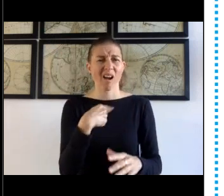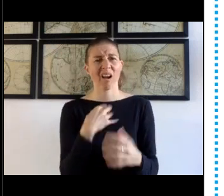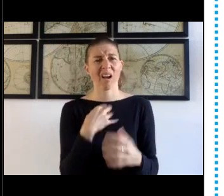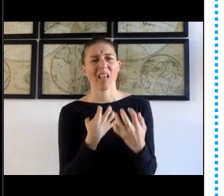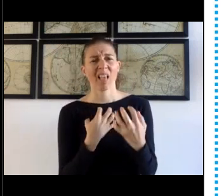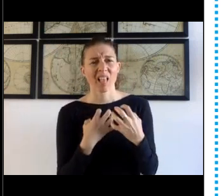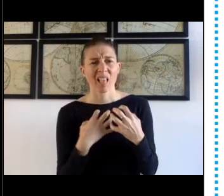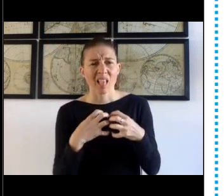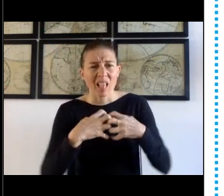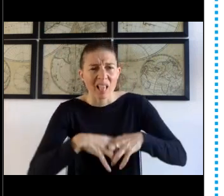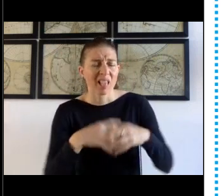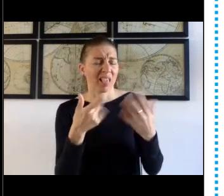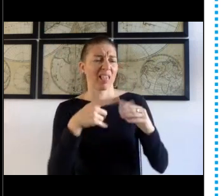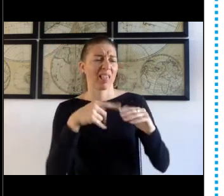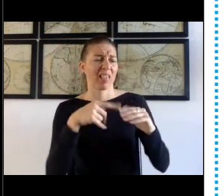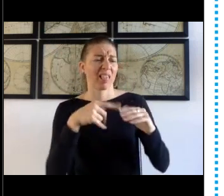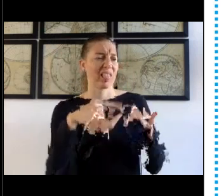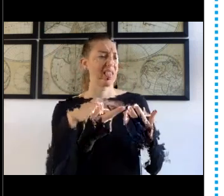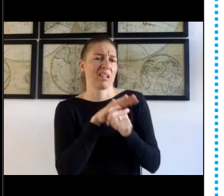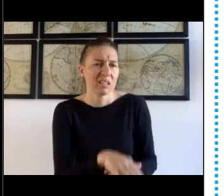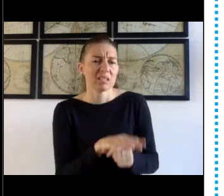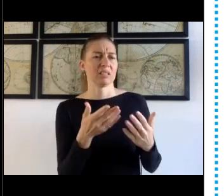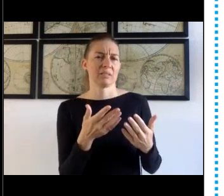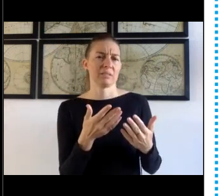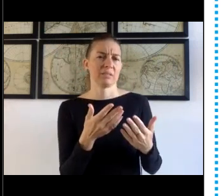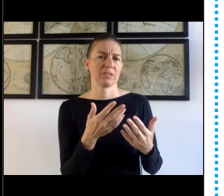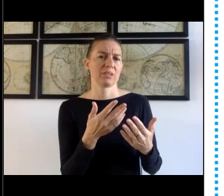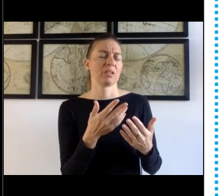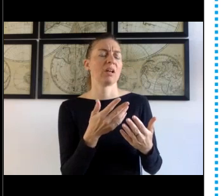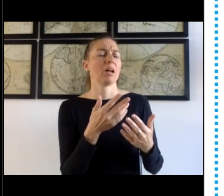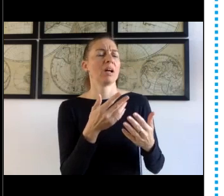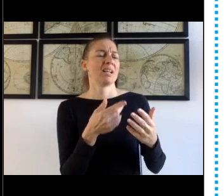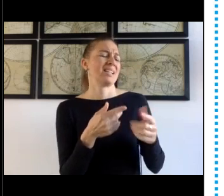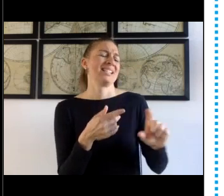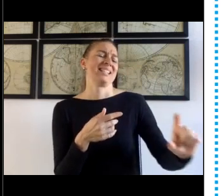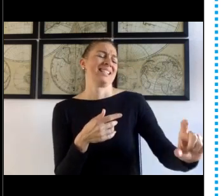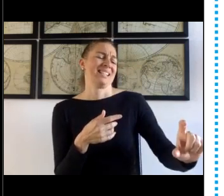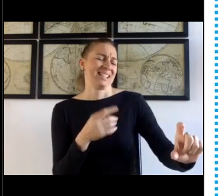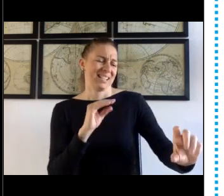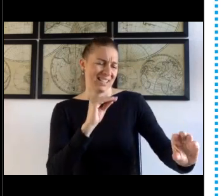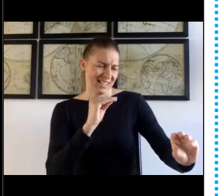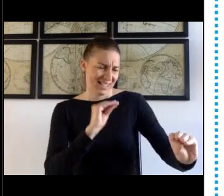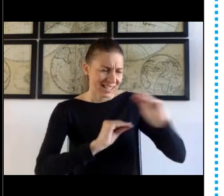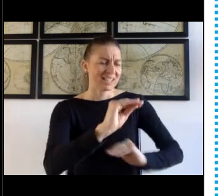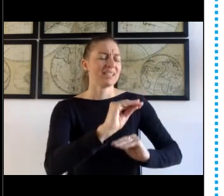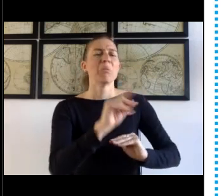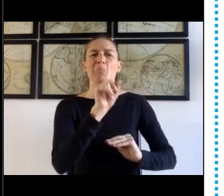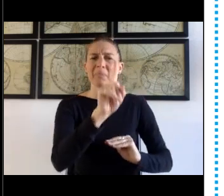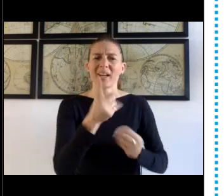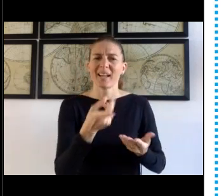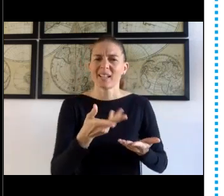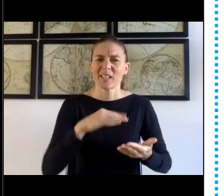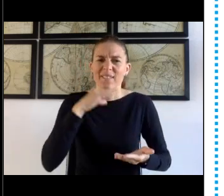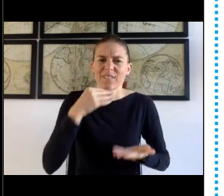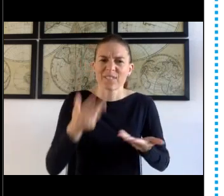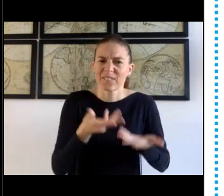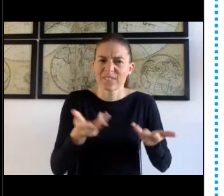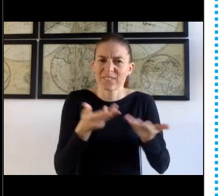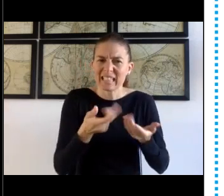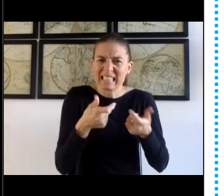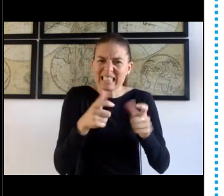And it doesn't apply if the airline can prove that the cancellation was due